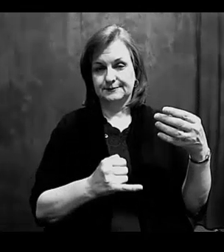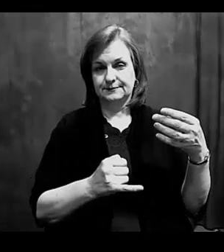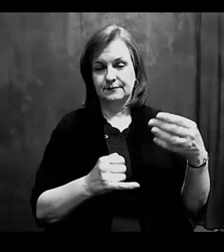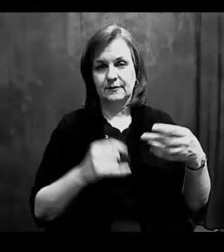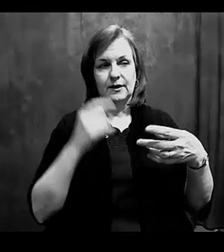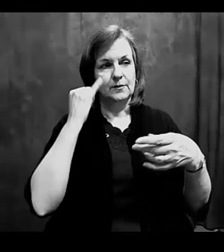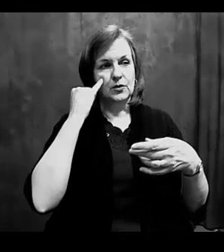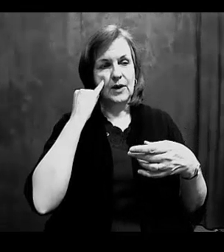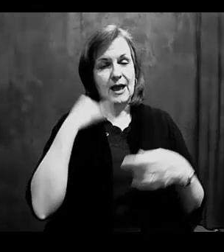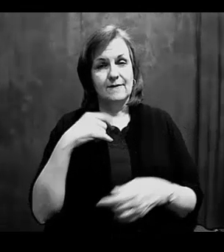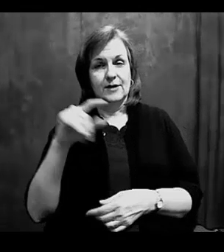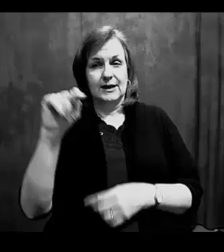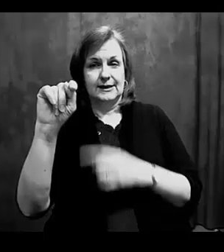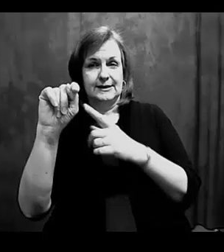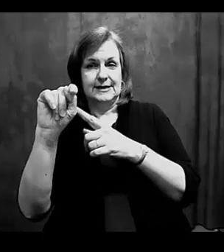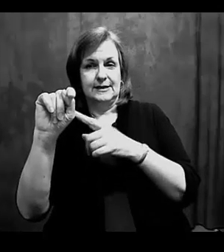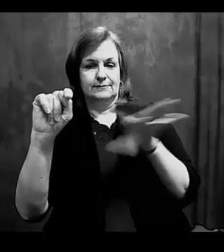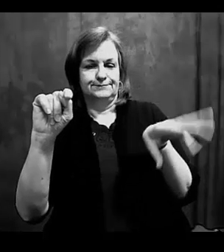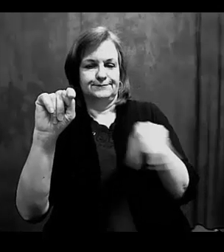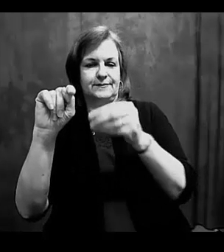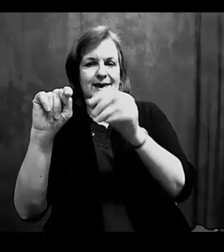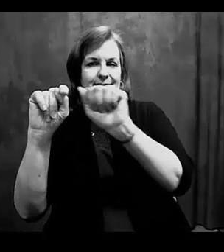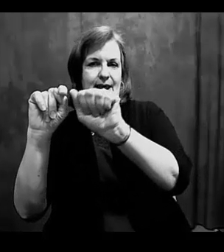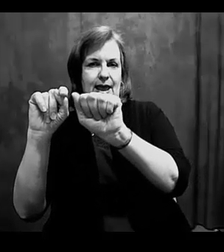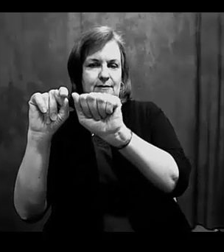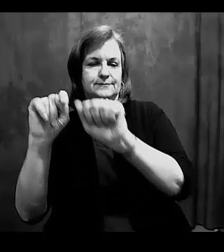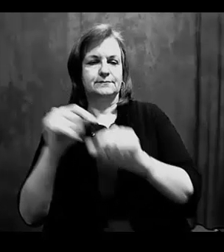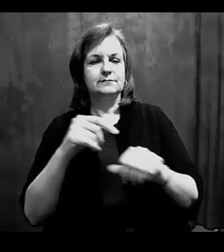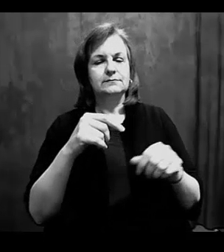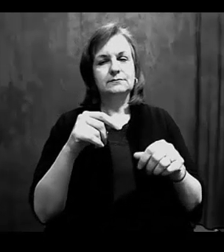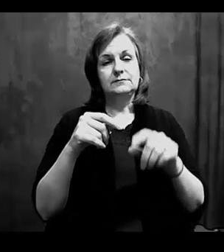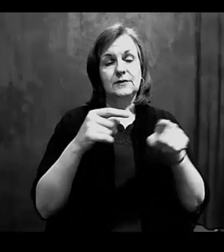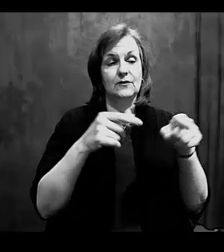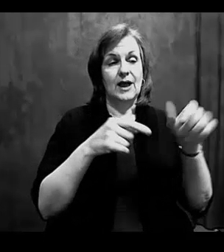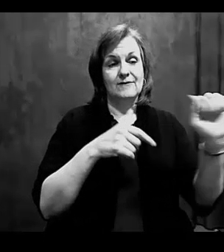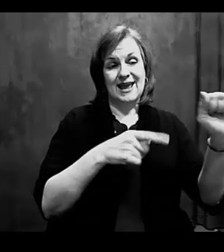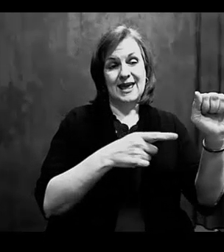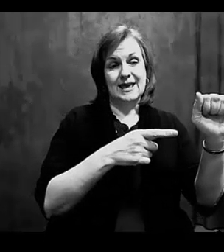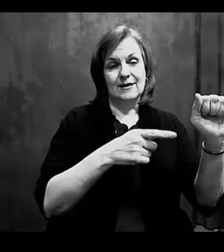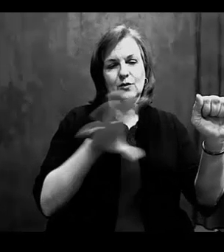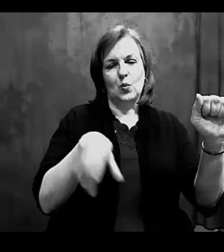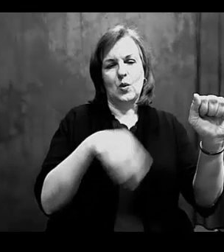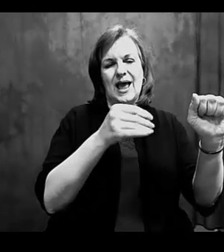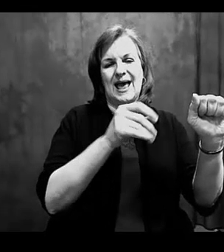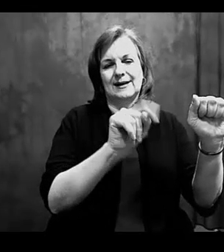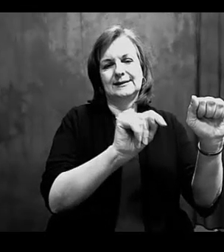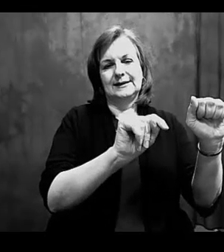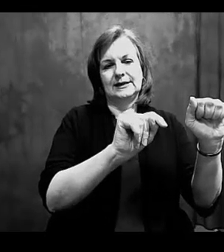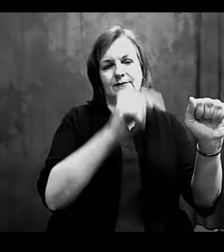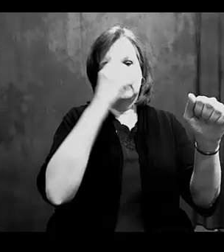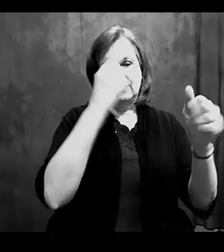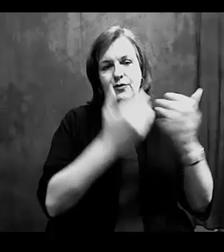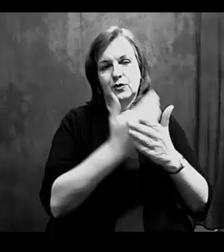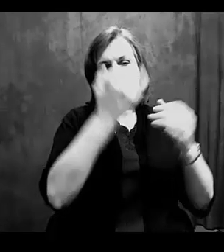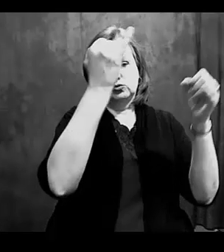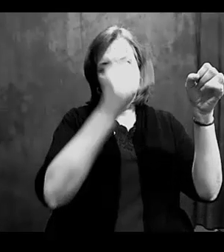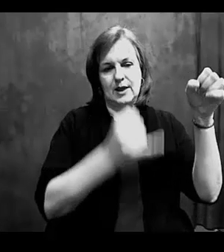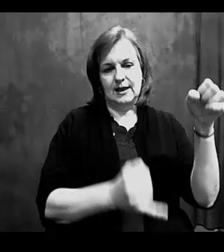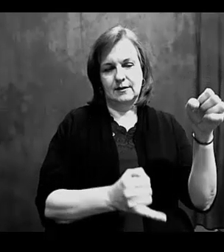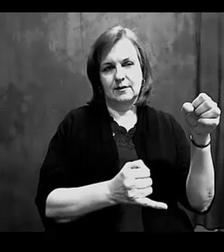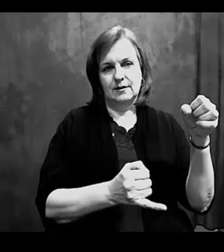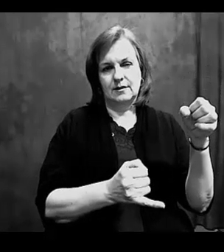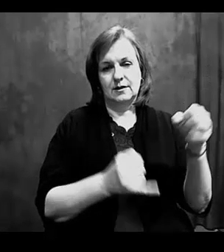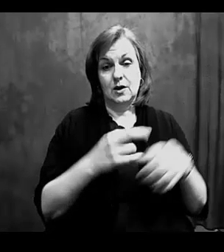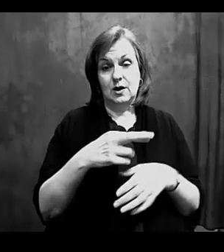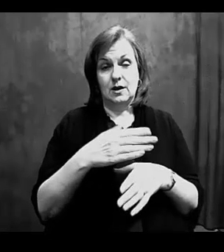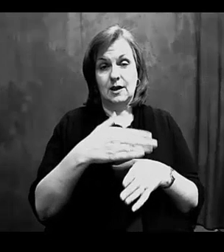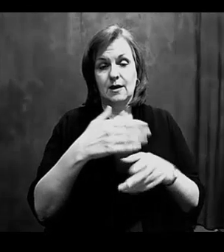here - we are going to add an A for the new strand. And if we have an A here we are going to add a T for the new strand.